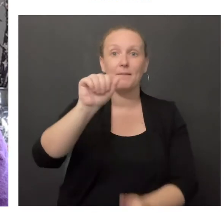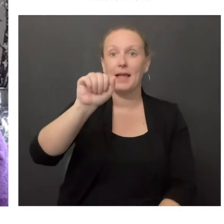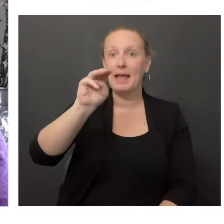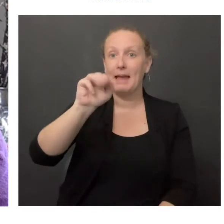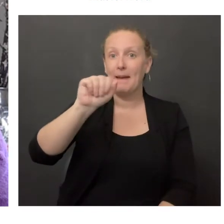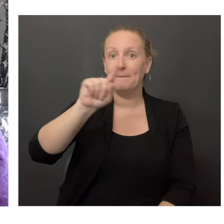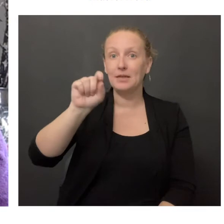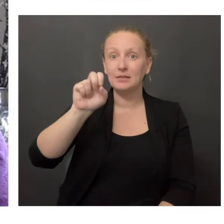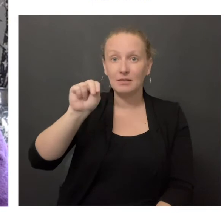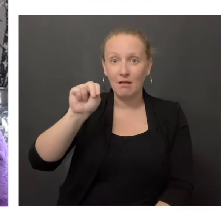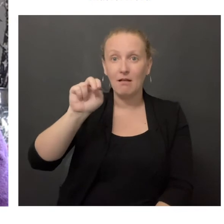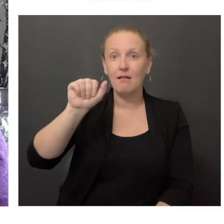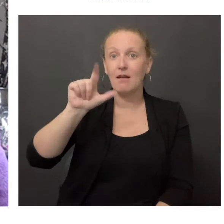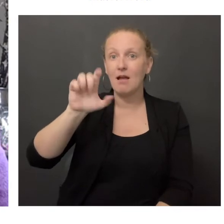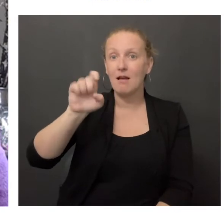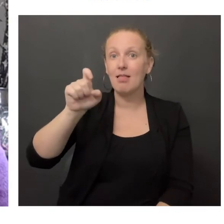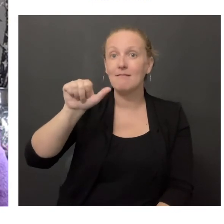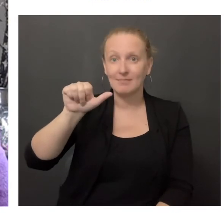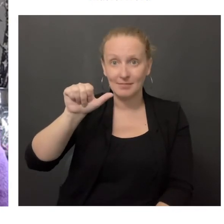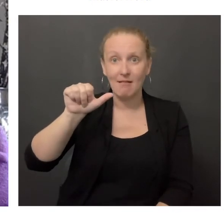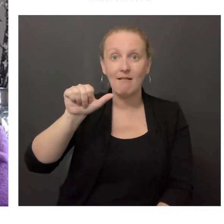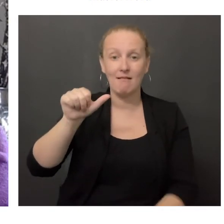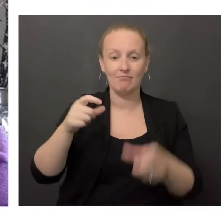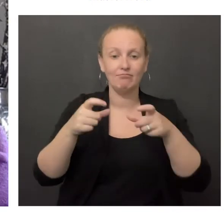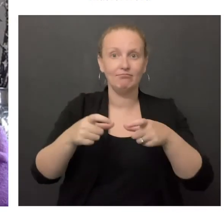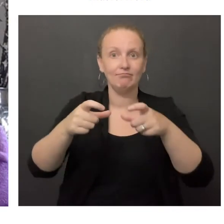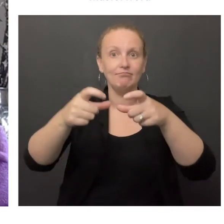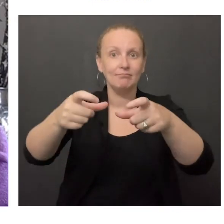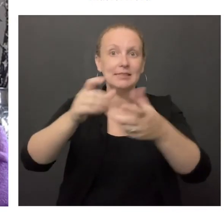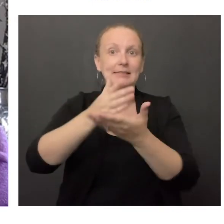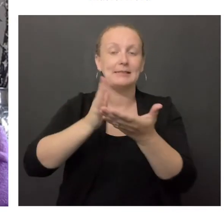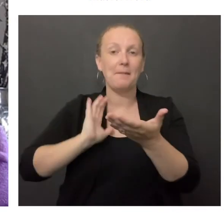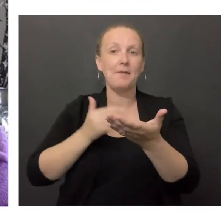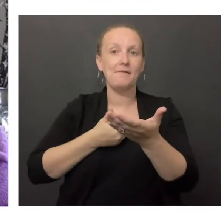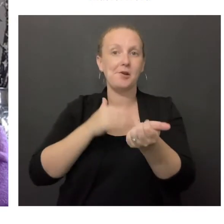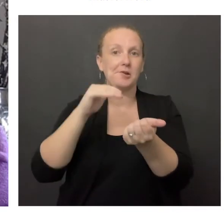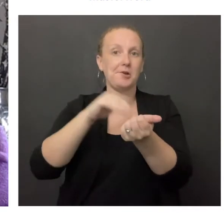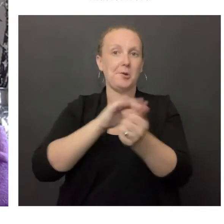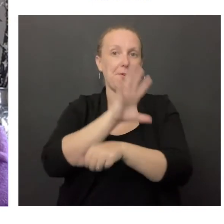our rooms as an IT initiative to see kind of how we can do some things.